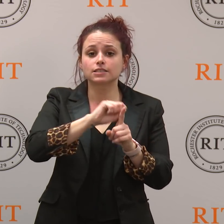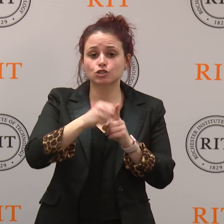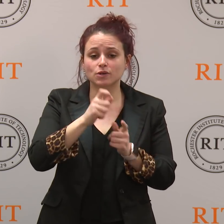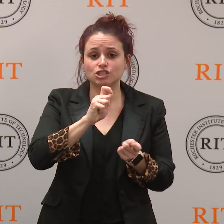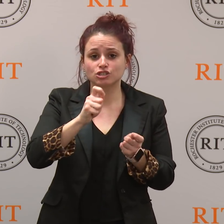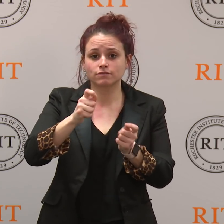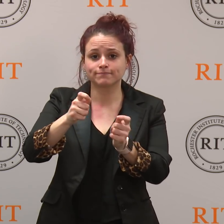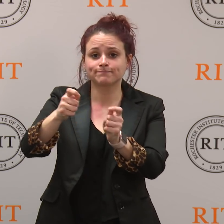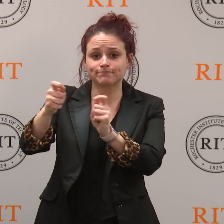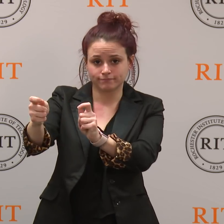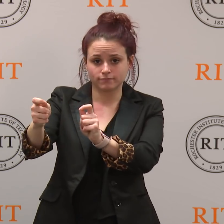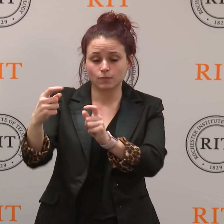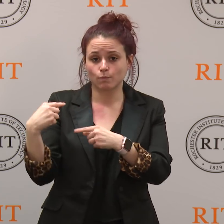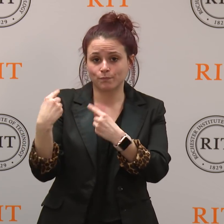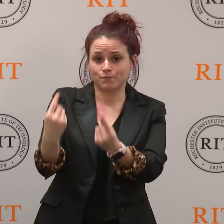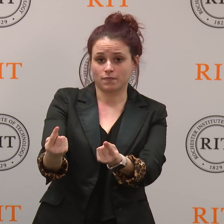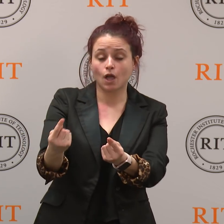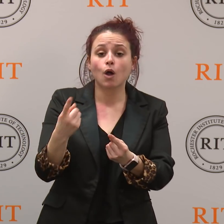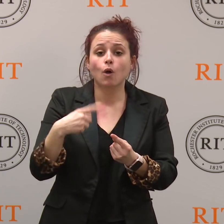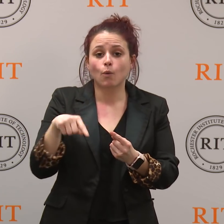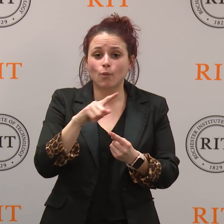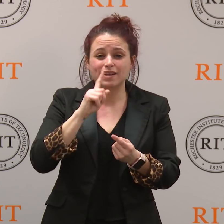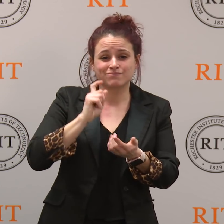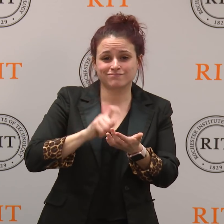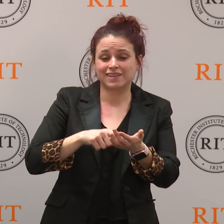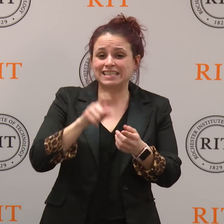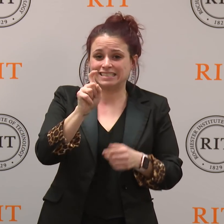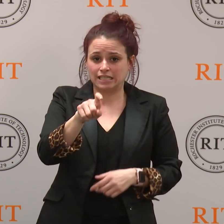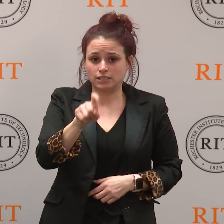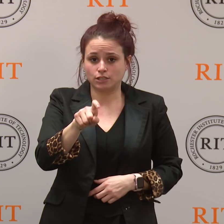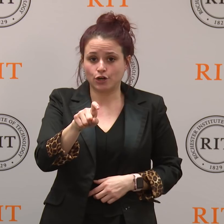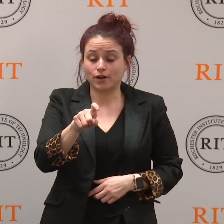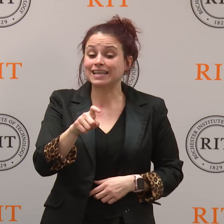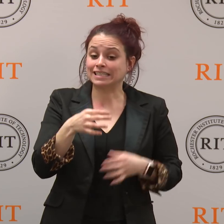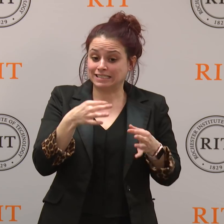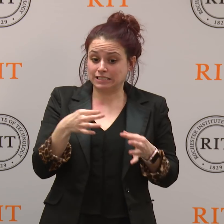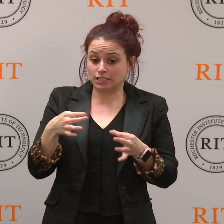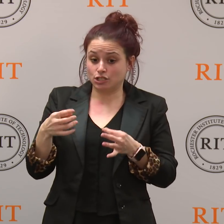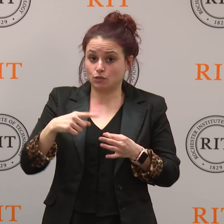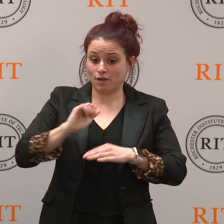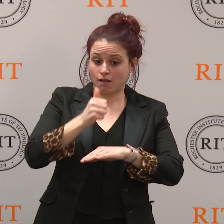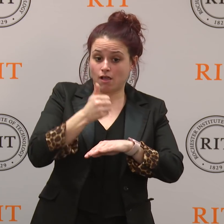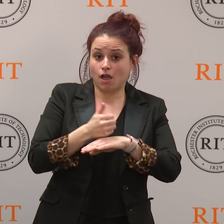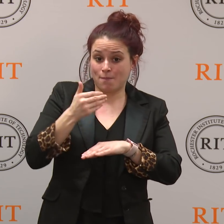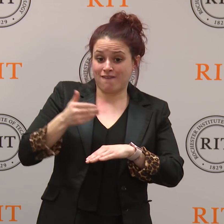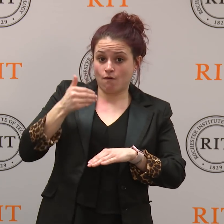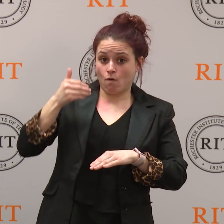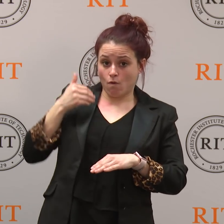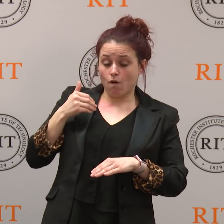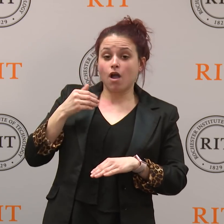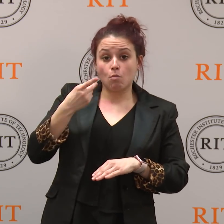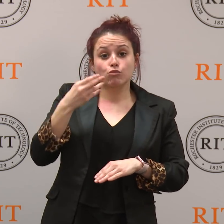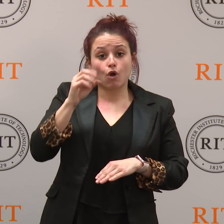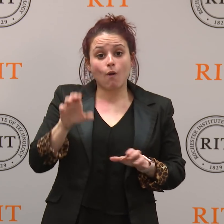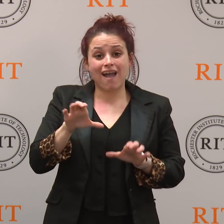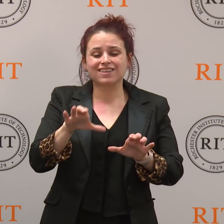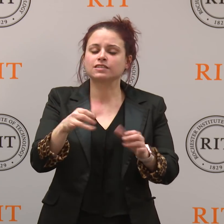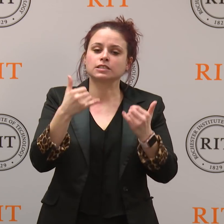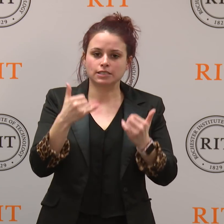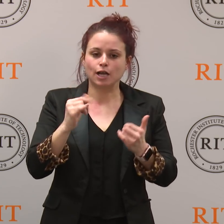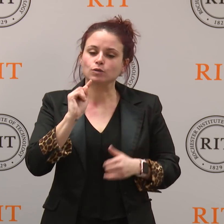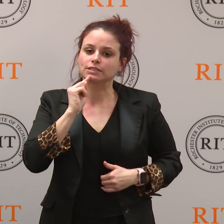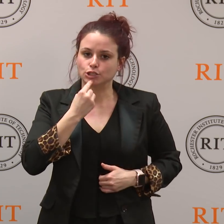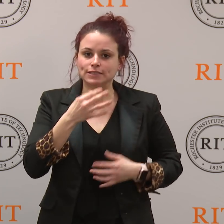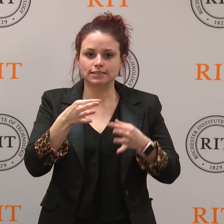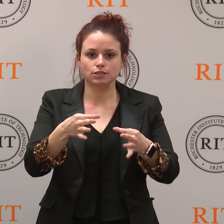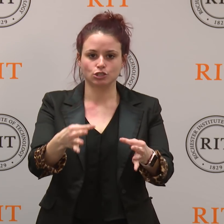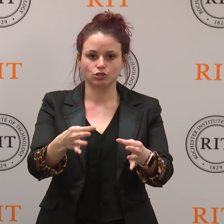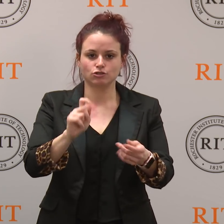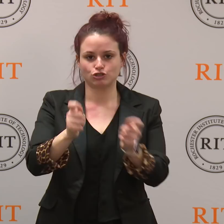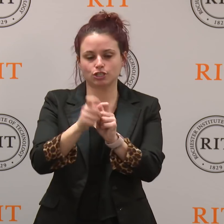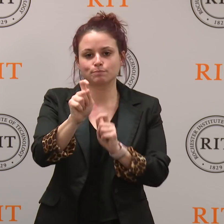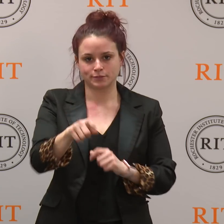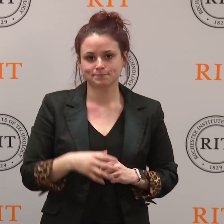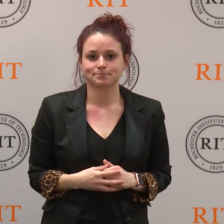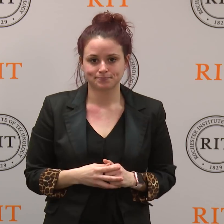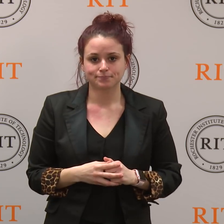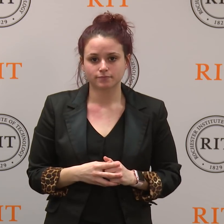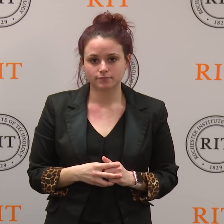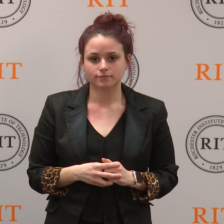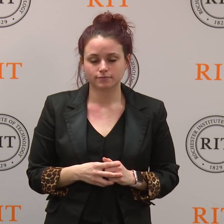we are finding it necessary to revisit decisions that seemed proactive just days ago.